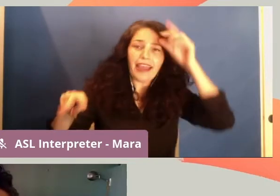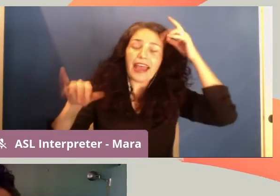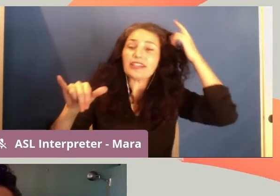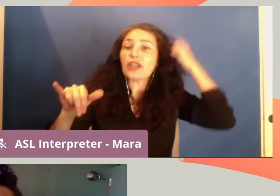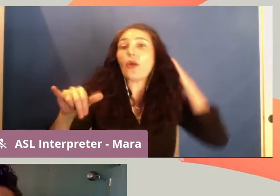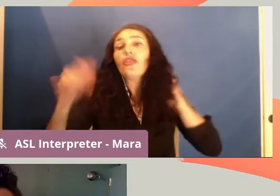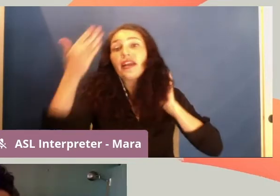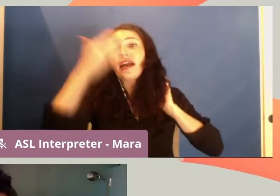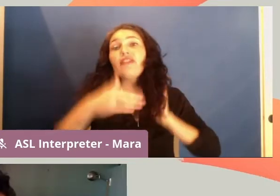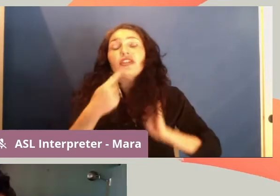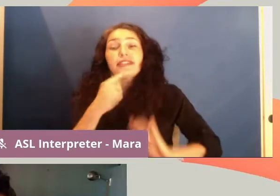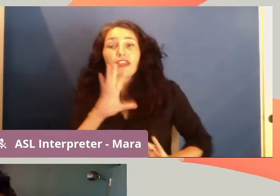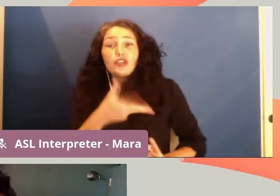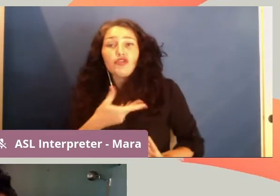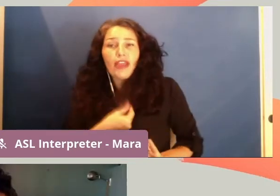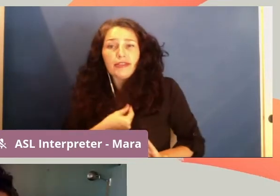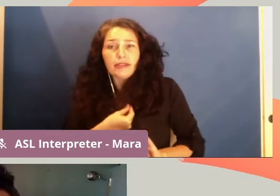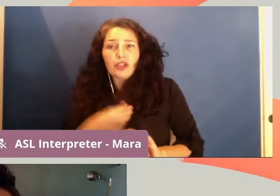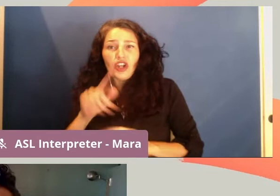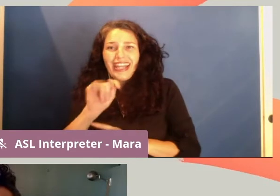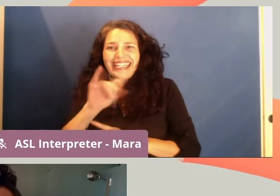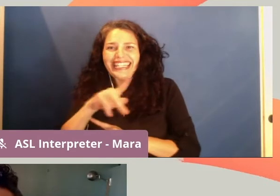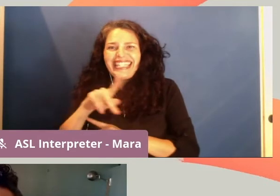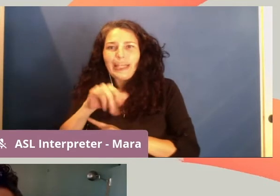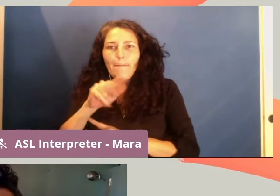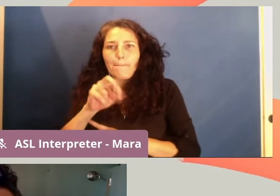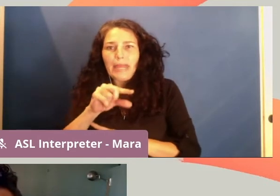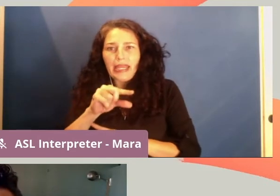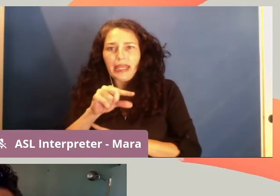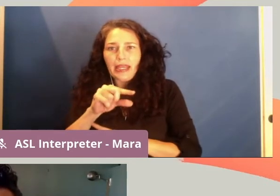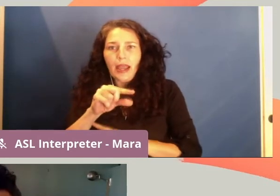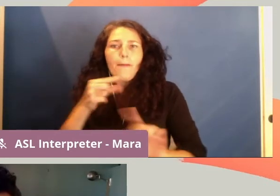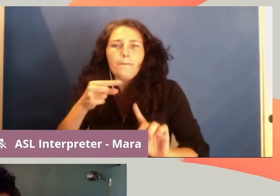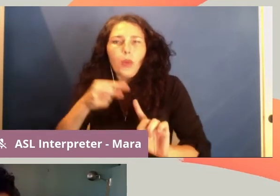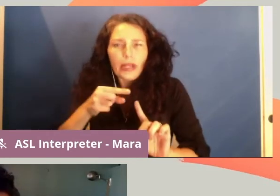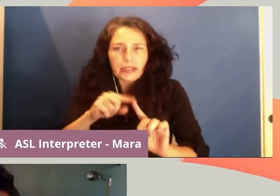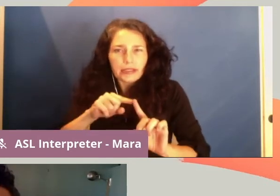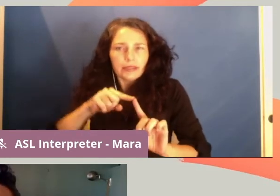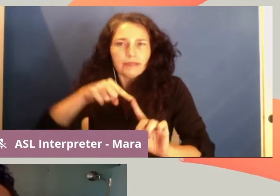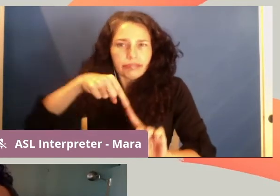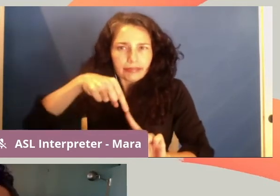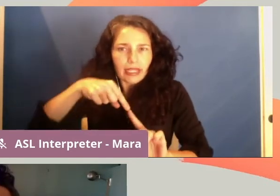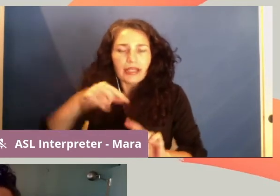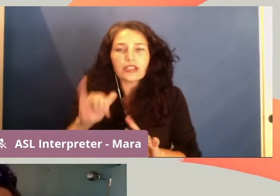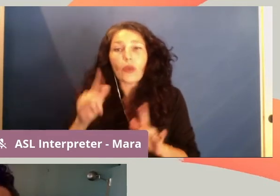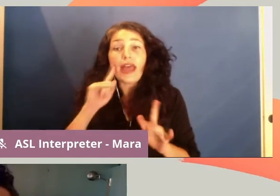"The transgender tipping point." And the public conversation at the time suggested that visibility